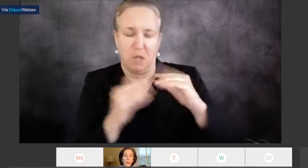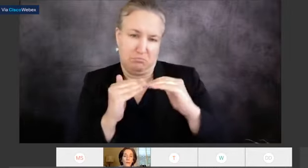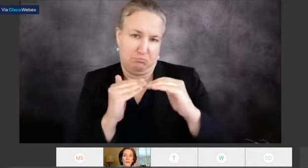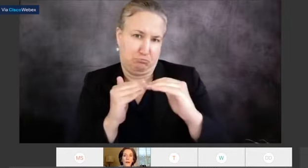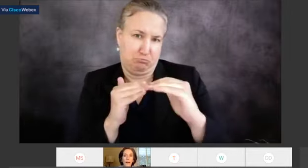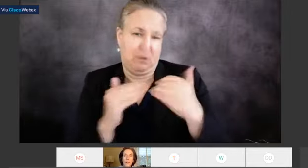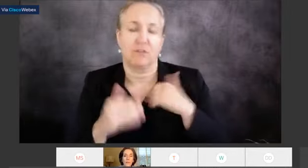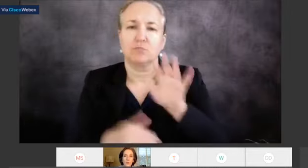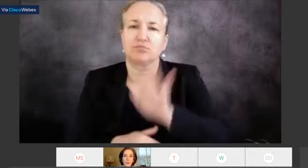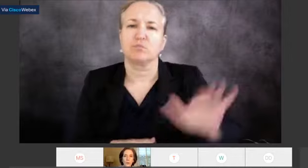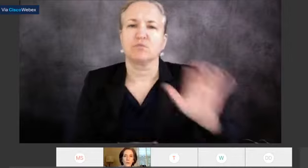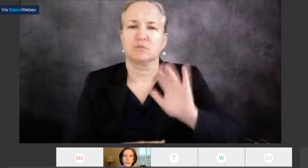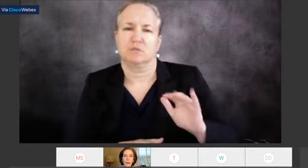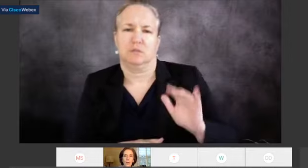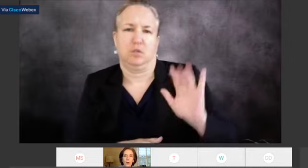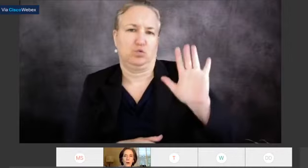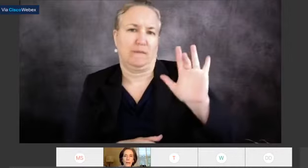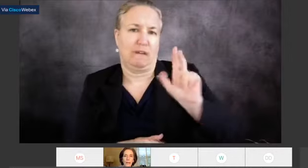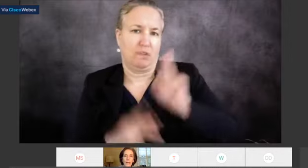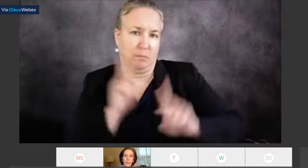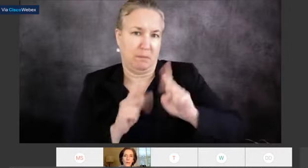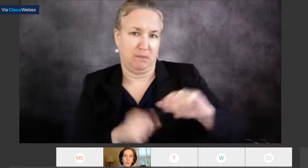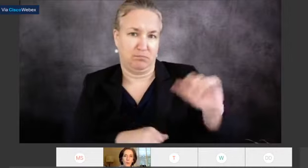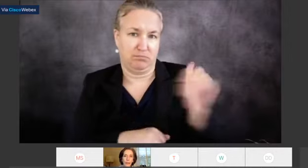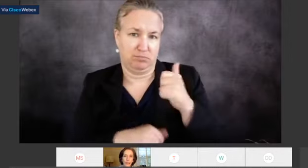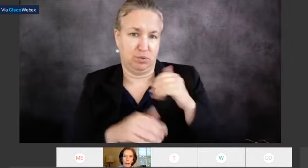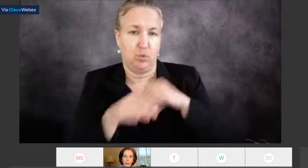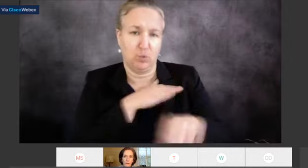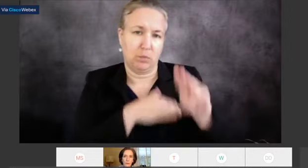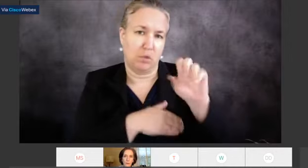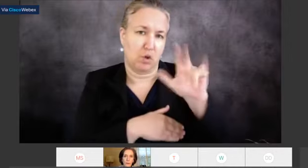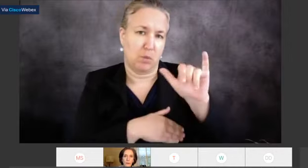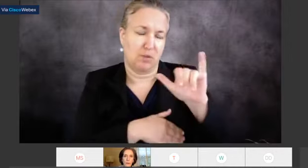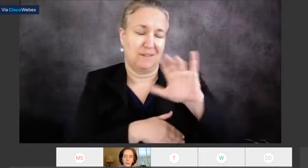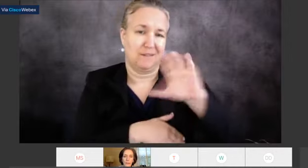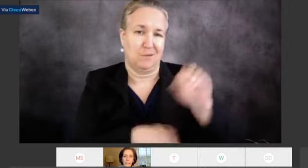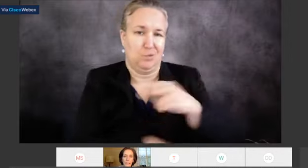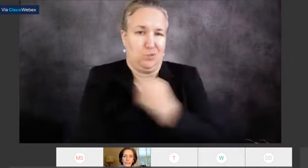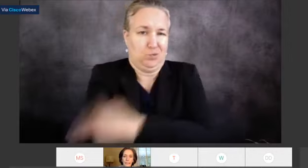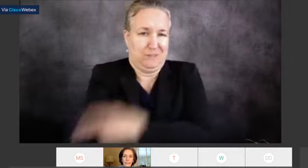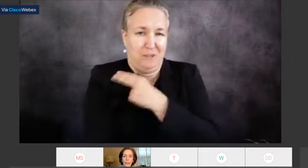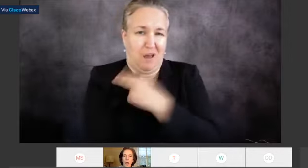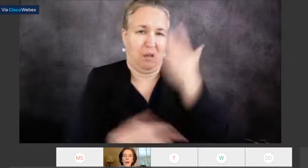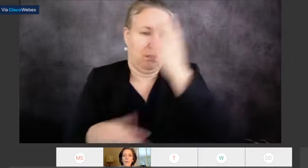25 individuals that are in a montgomery county hospital with covid19